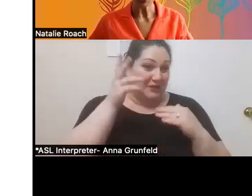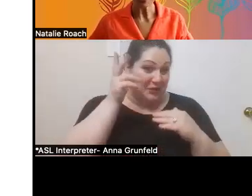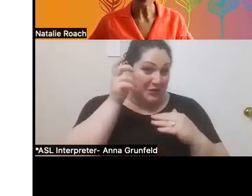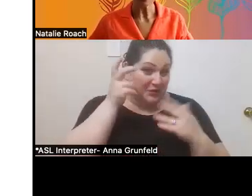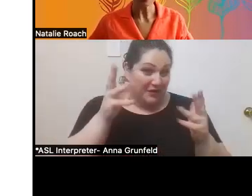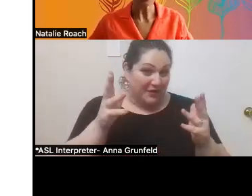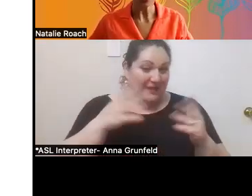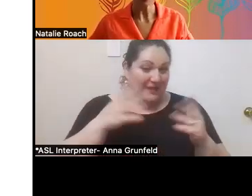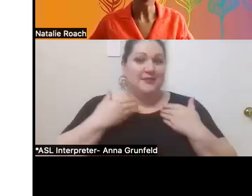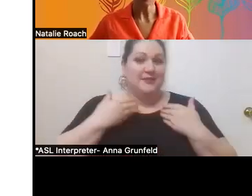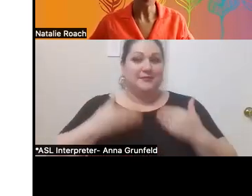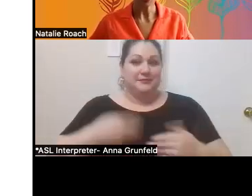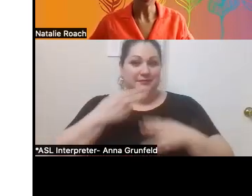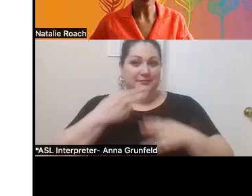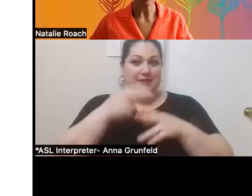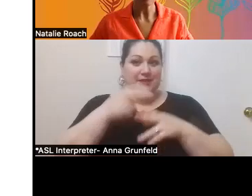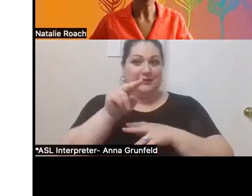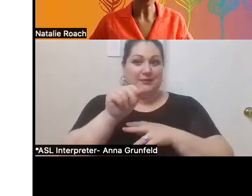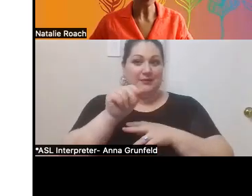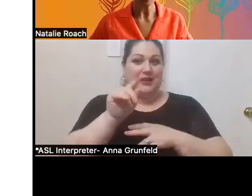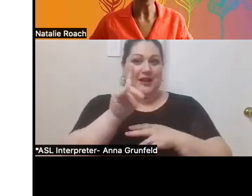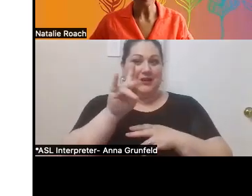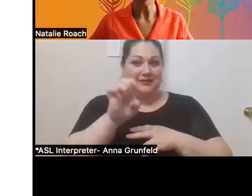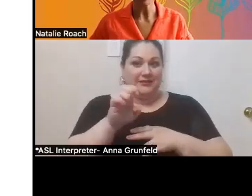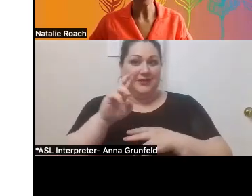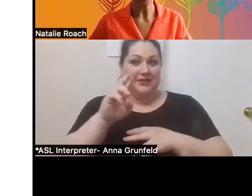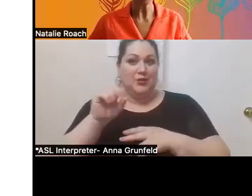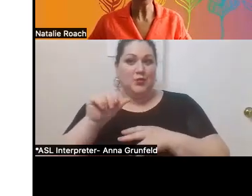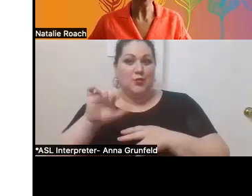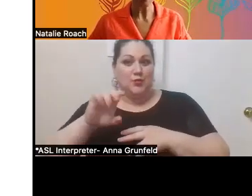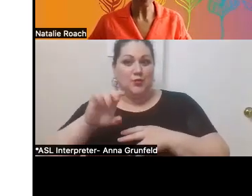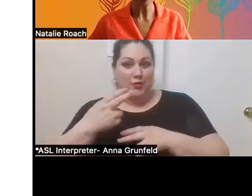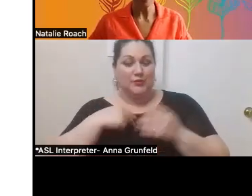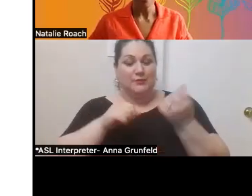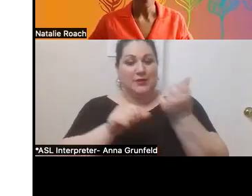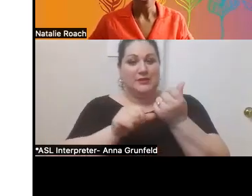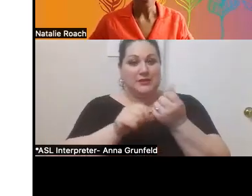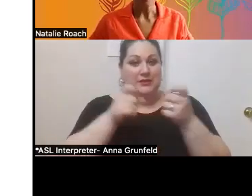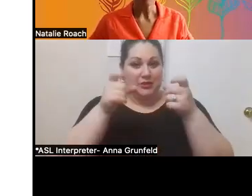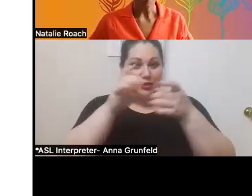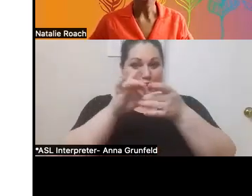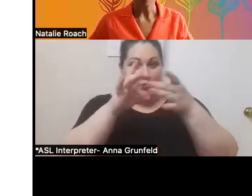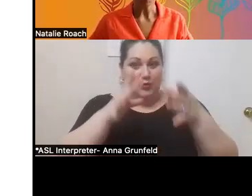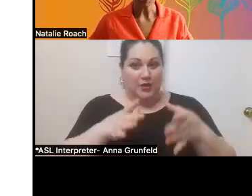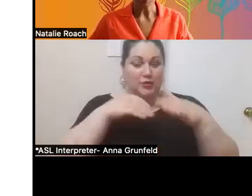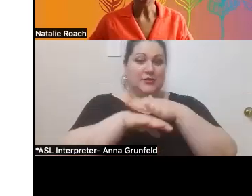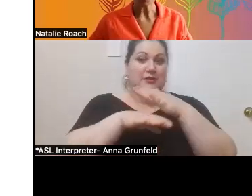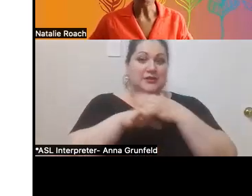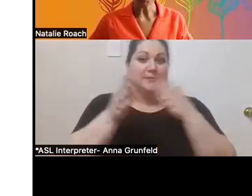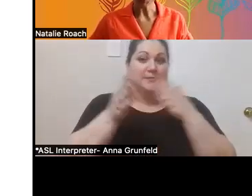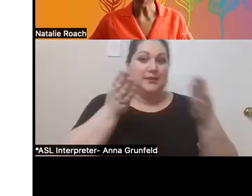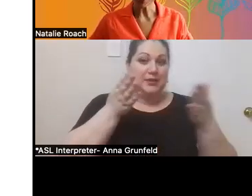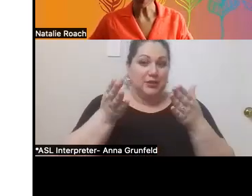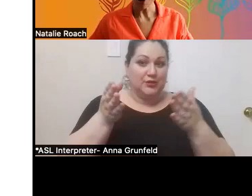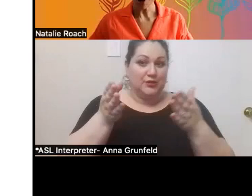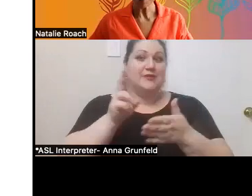assistant director for accessibility services at the St. George campus. I am wearing an orange top.